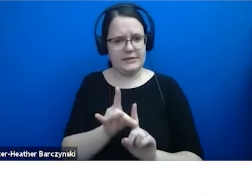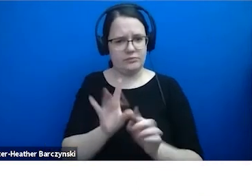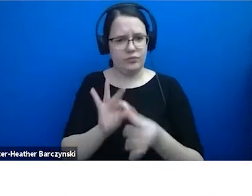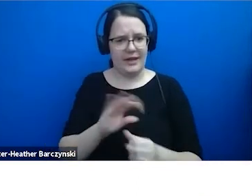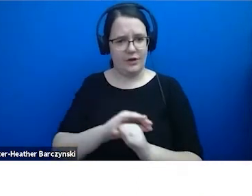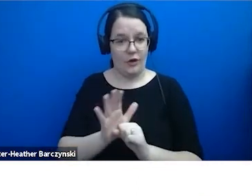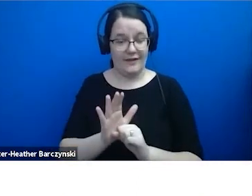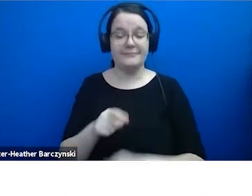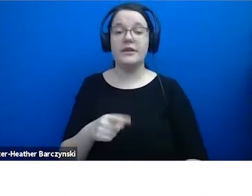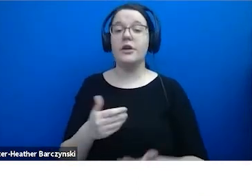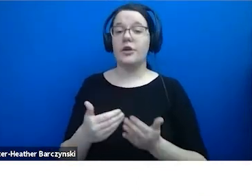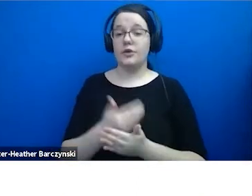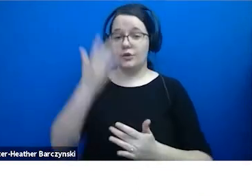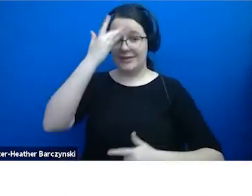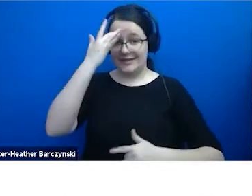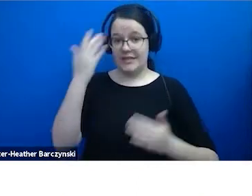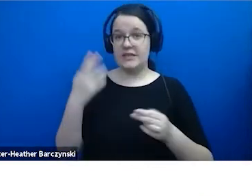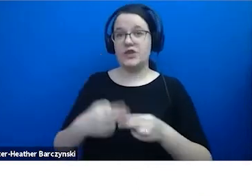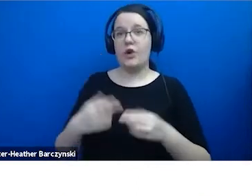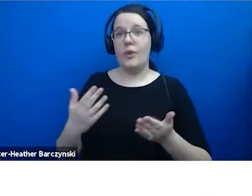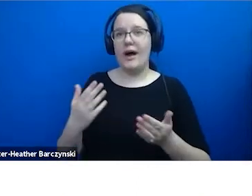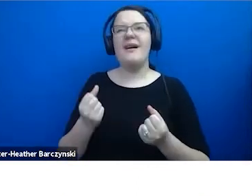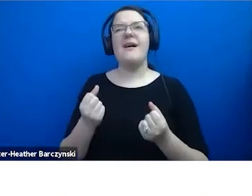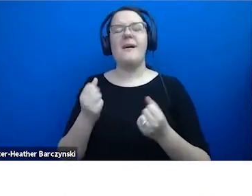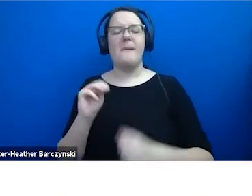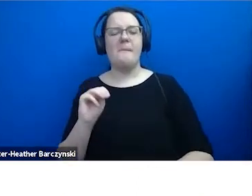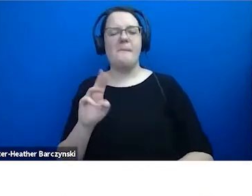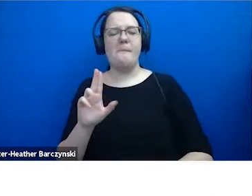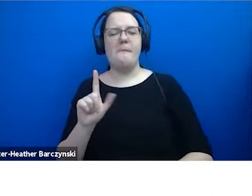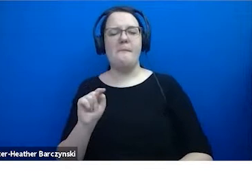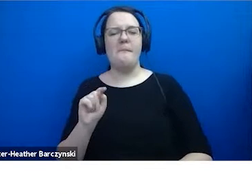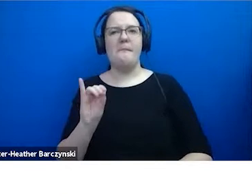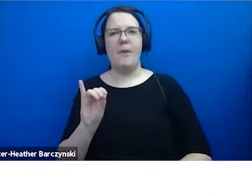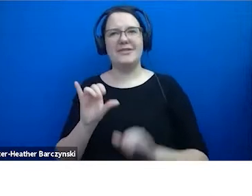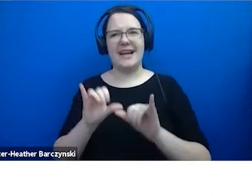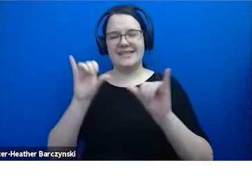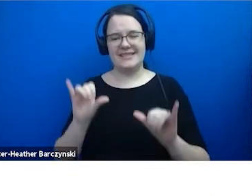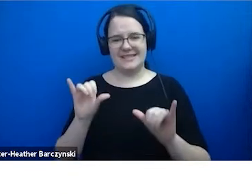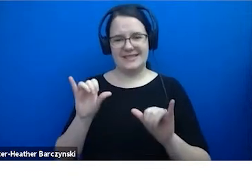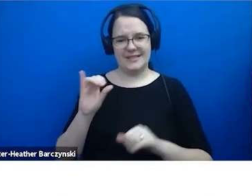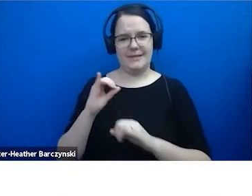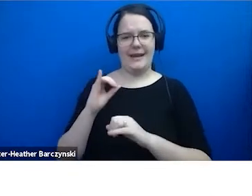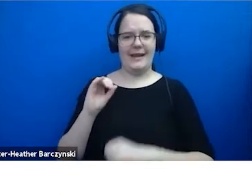multi-system inflammatory syndrome in children or misc and we'll we're still learning a lot